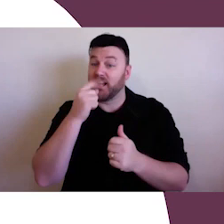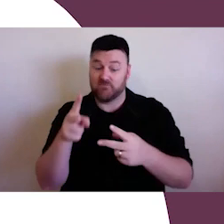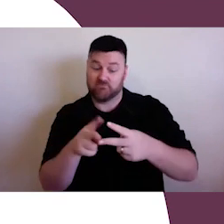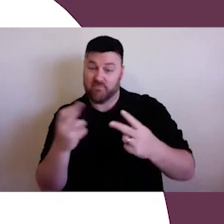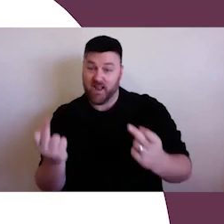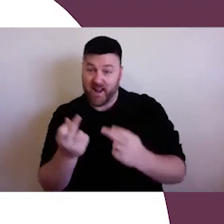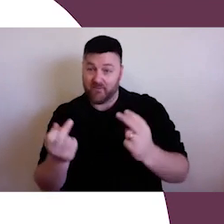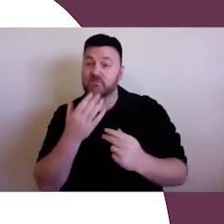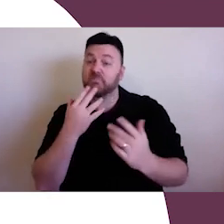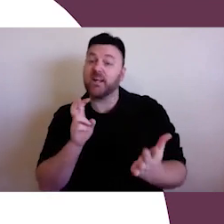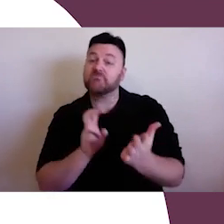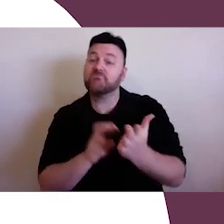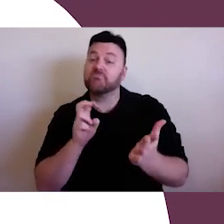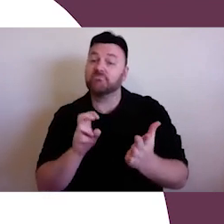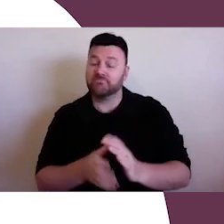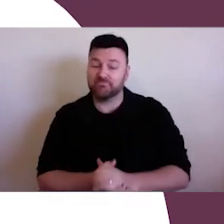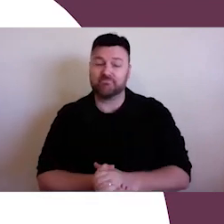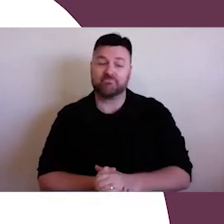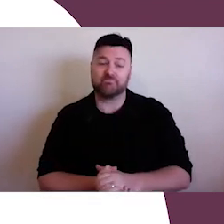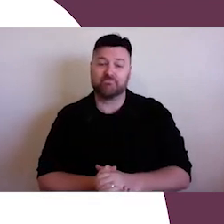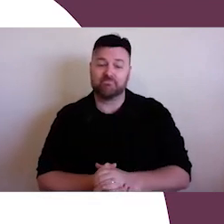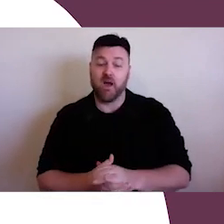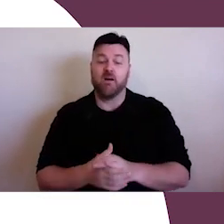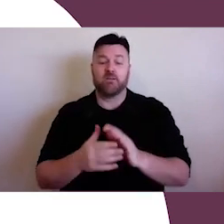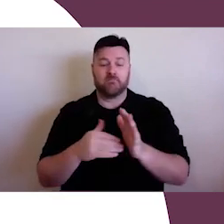session. I can see we have had a couple of questions come through